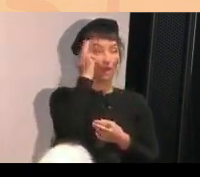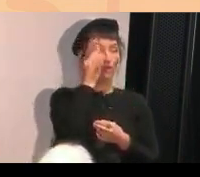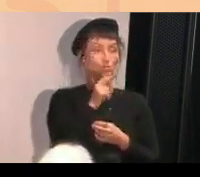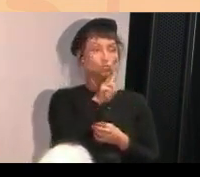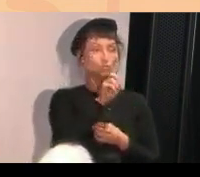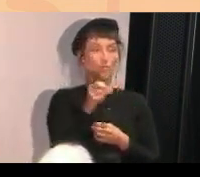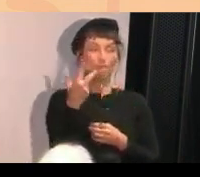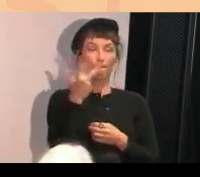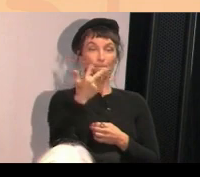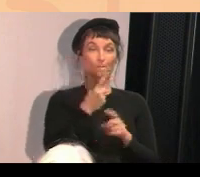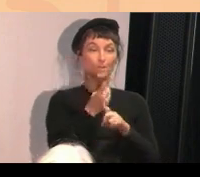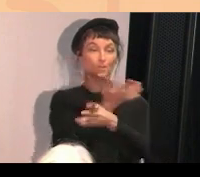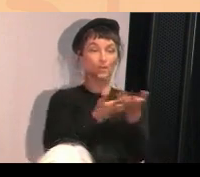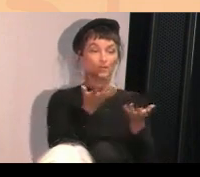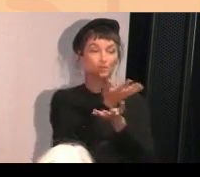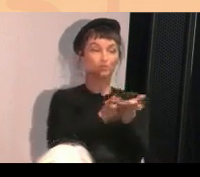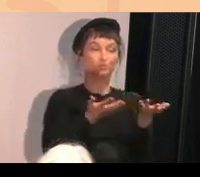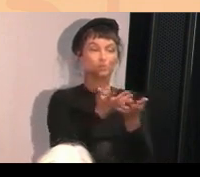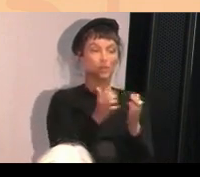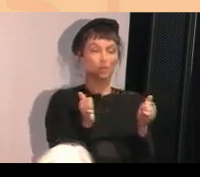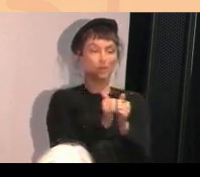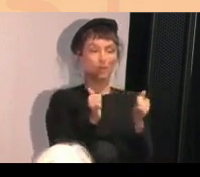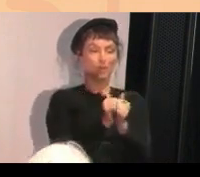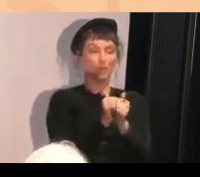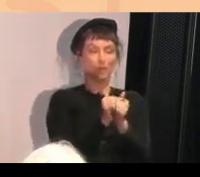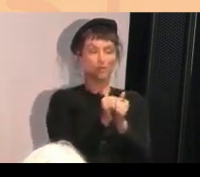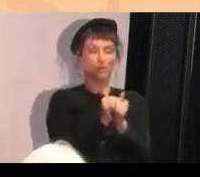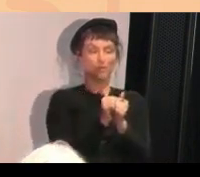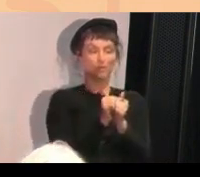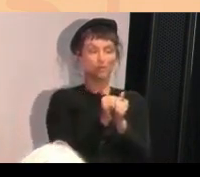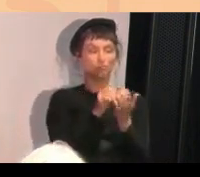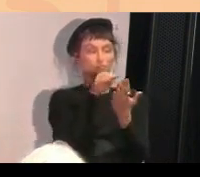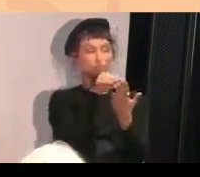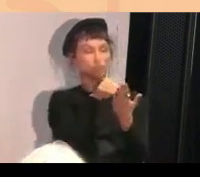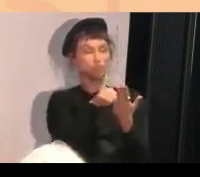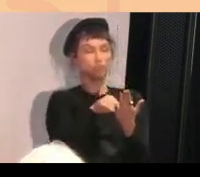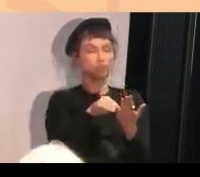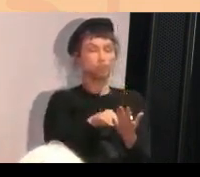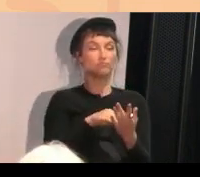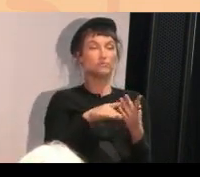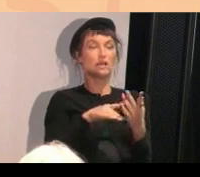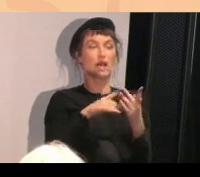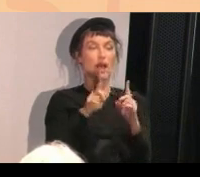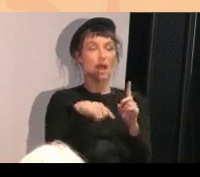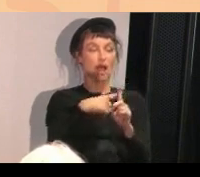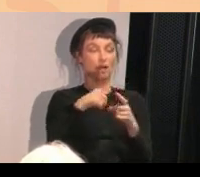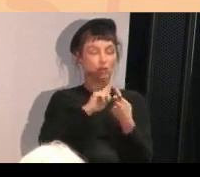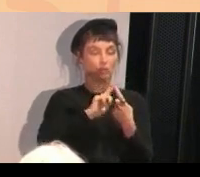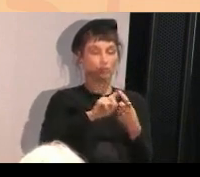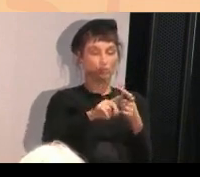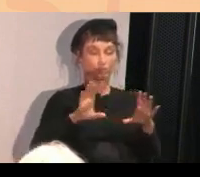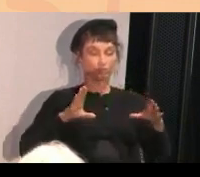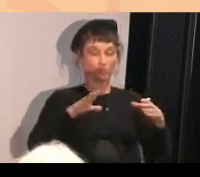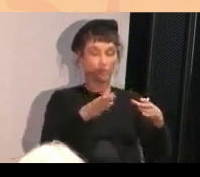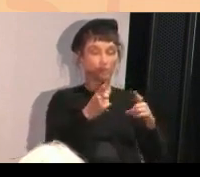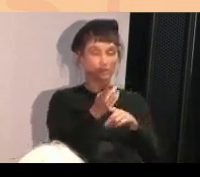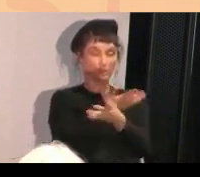discussion paper built on this work as well as ongoing sector discussion and needs while progress